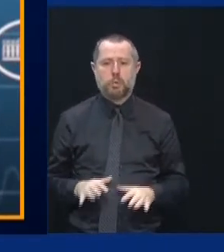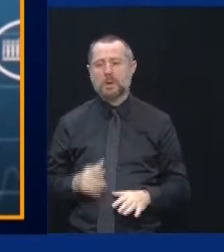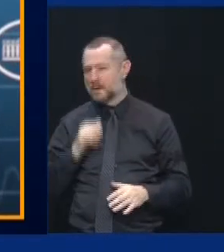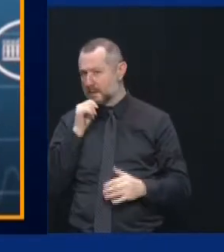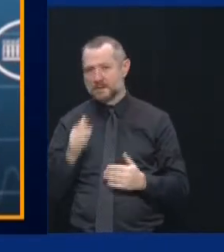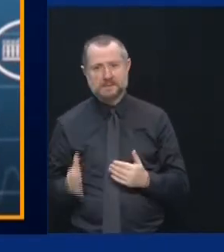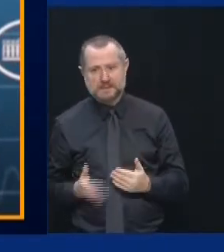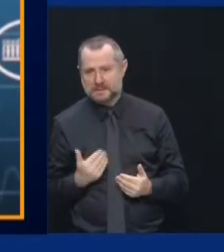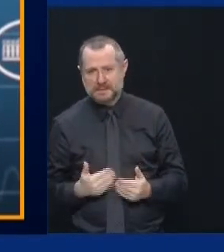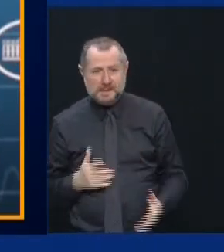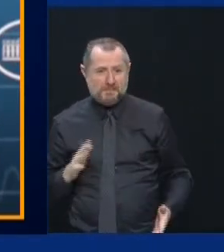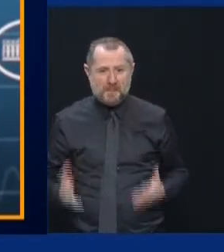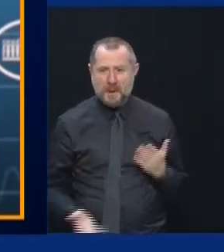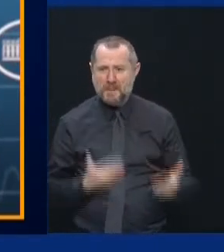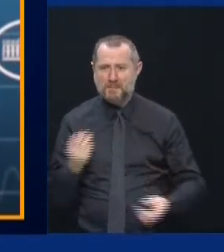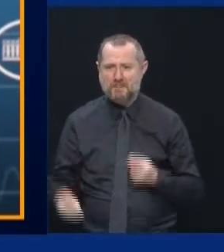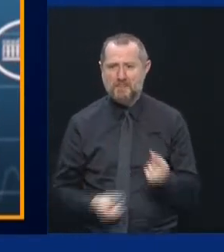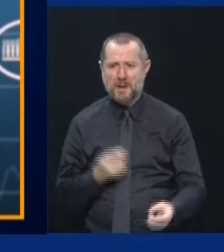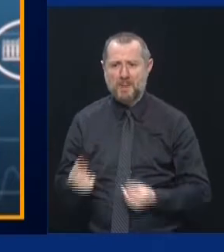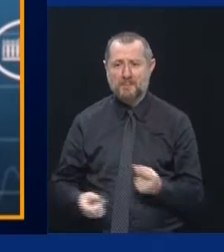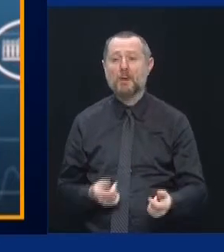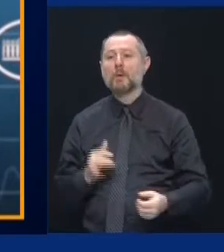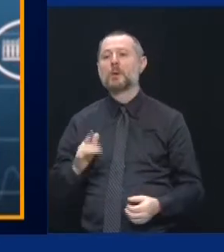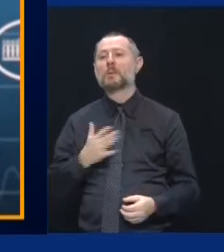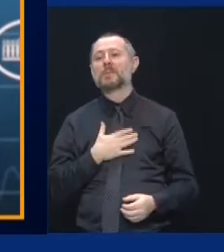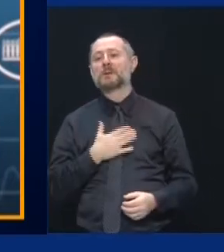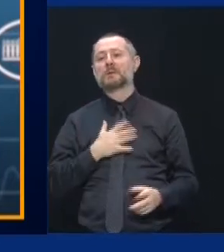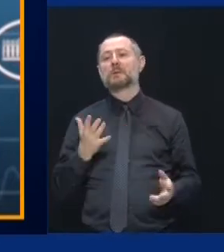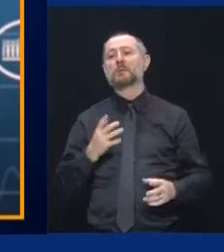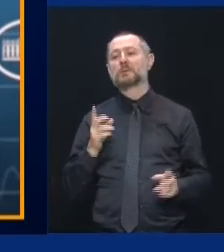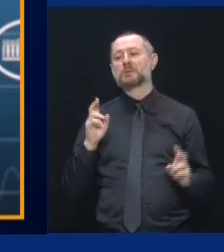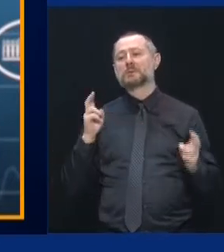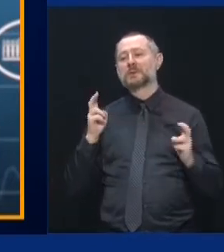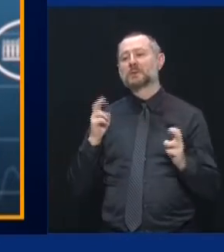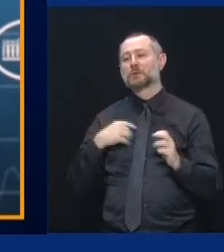MOVING THIS QUICKLY. I KNOW SOMETIMES IT'S NOT EASY TO GET THE BUREAUCRACY TO MOVE QUICKLY AS YOU'D LIKE IT TO